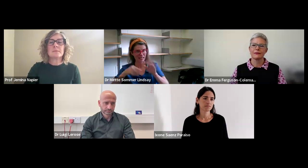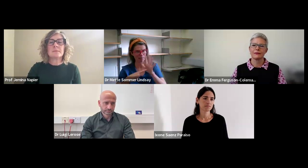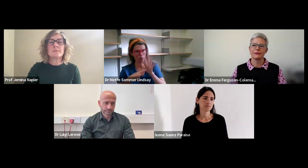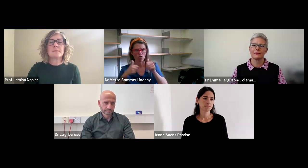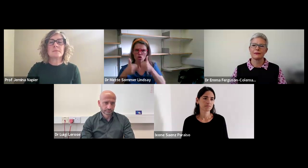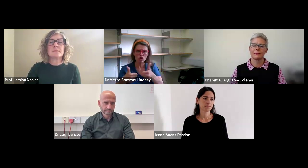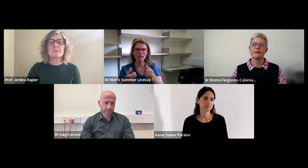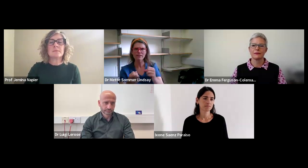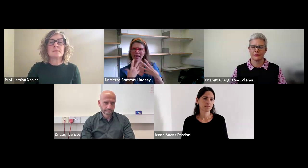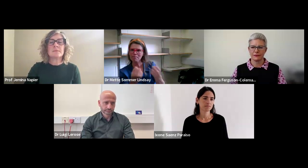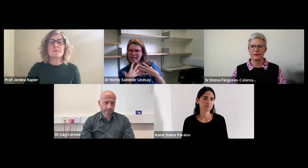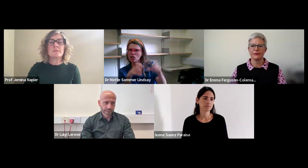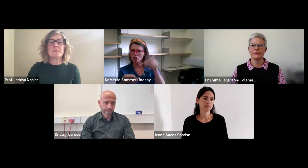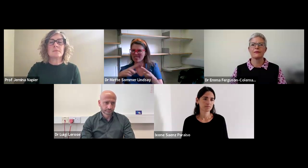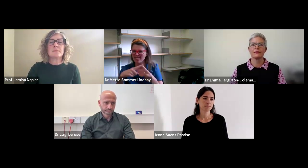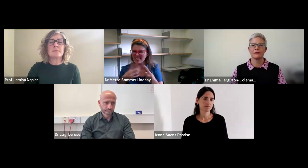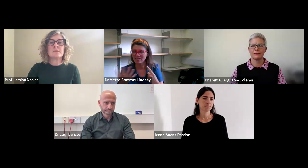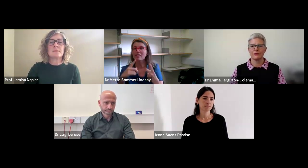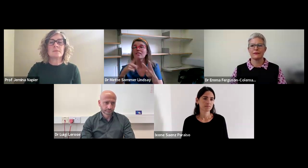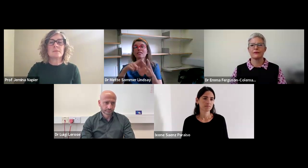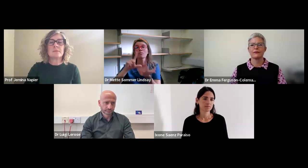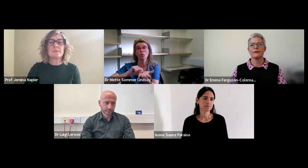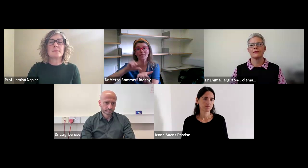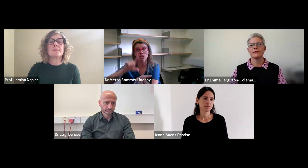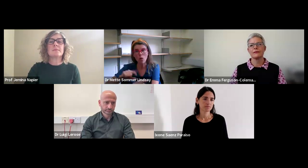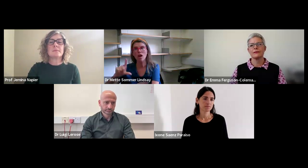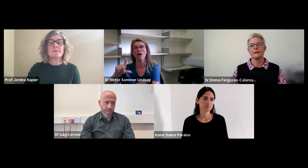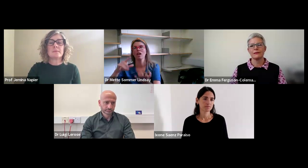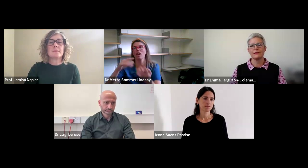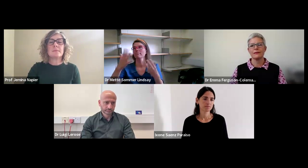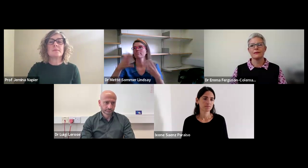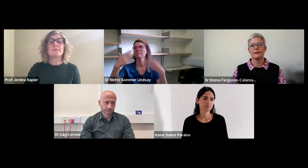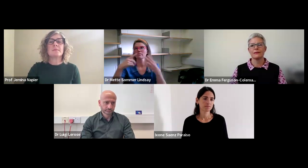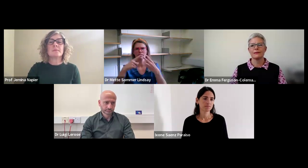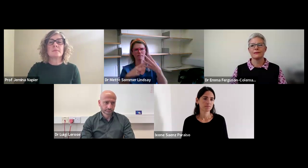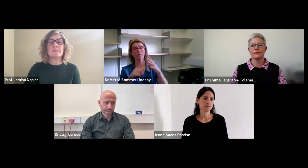thought that you you know, you get your teaching, and you get feedback, the number of Publications